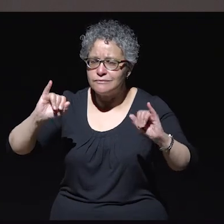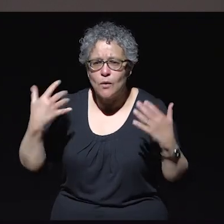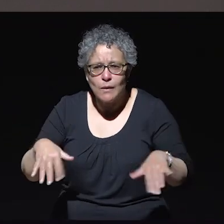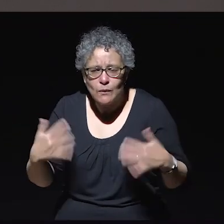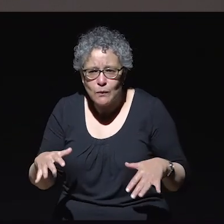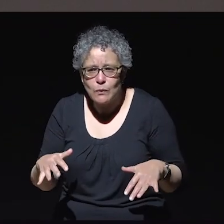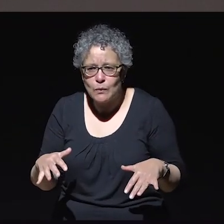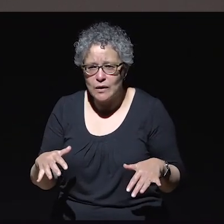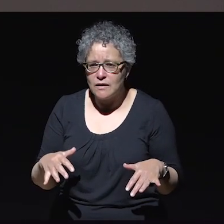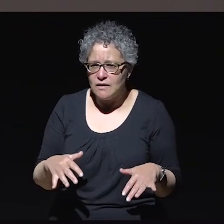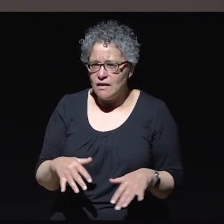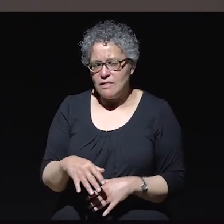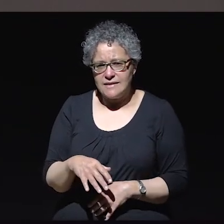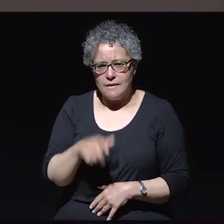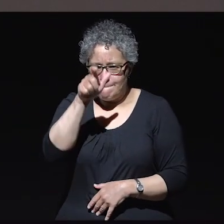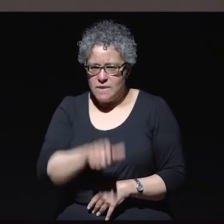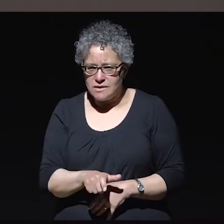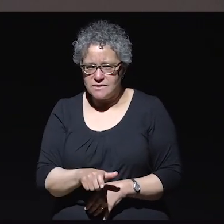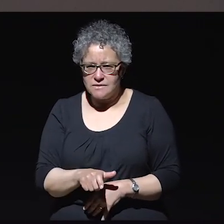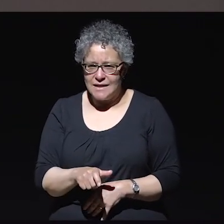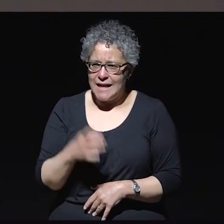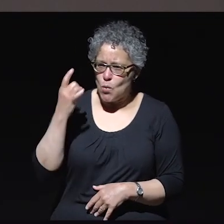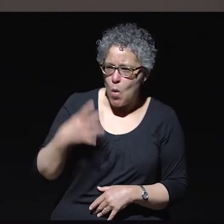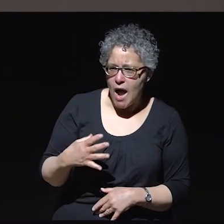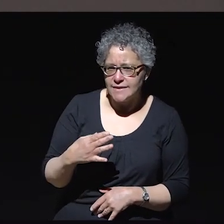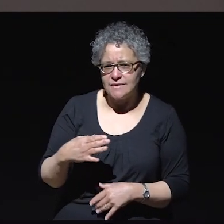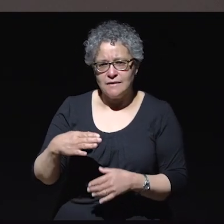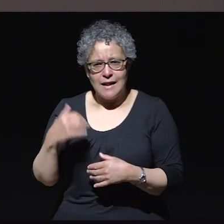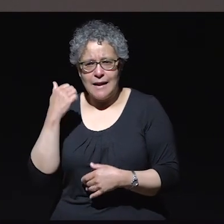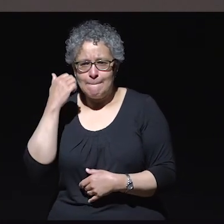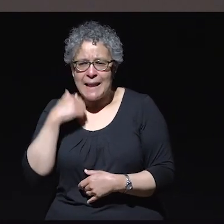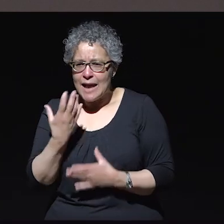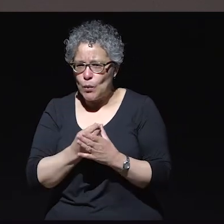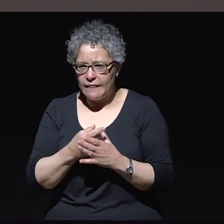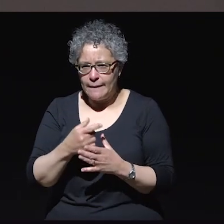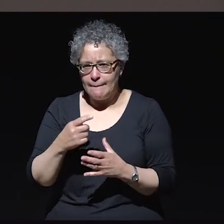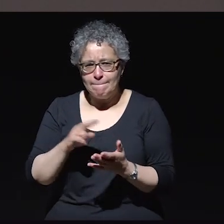in white, black with blue stripes. This very interesting gesture that she makes with her shawl,